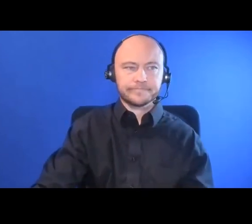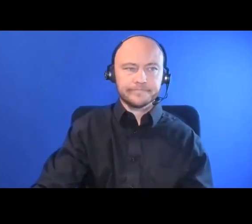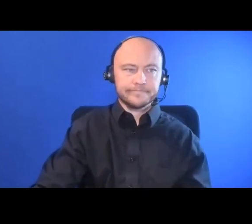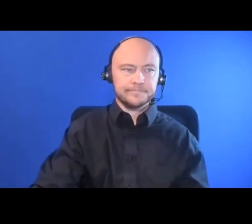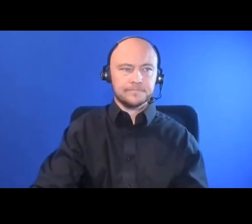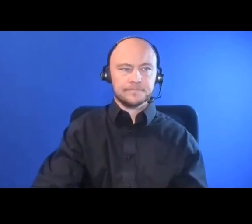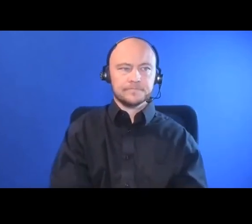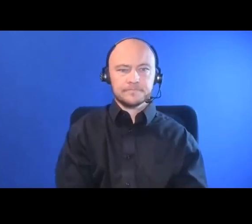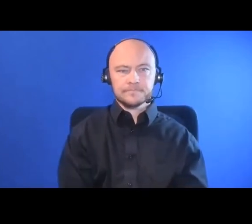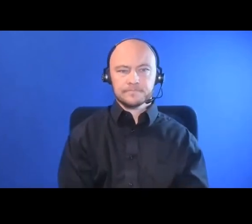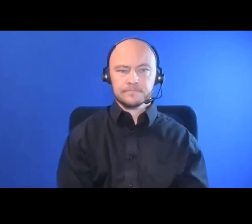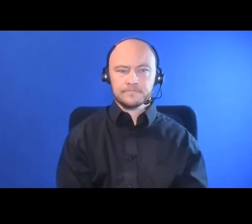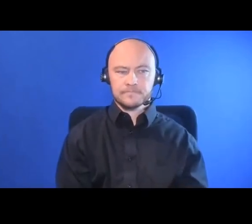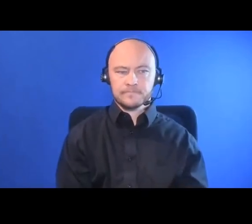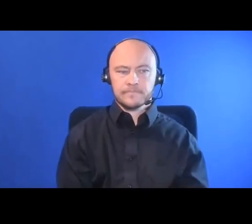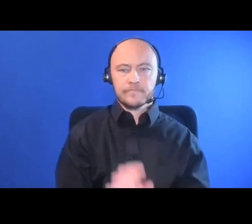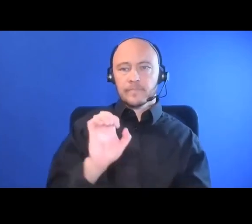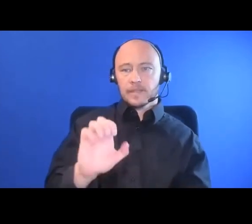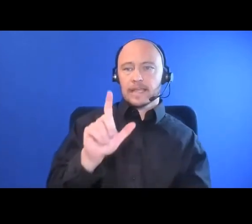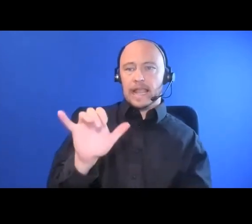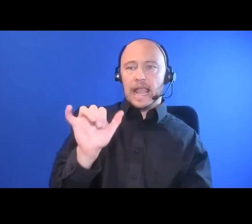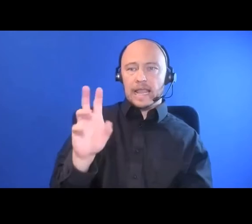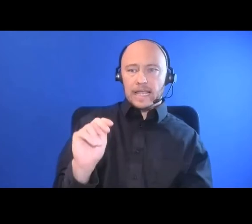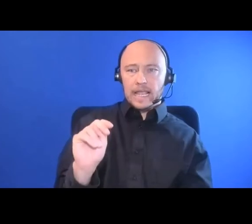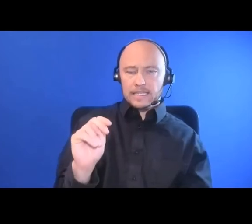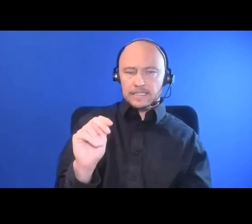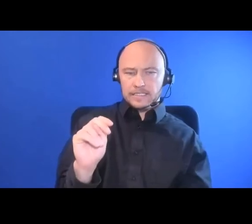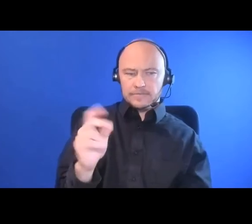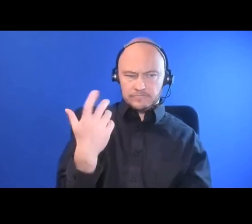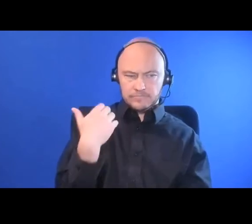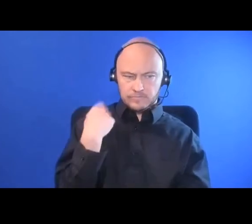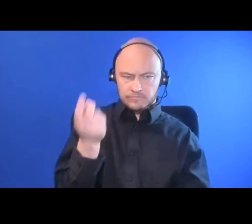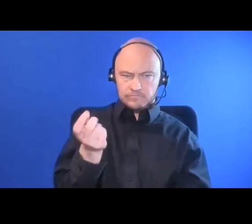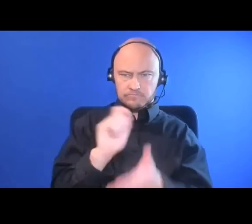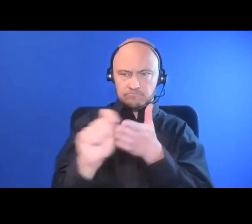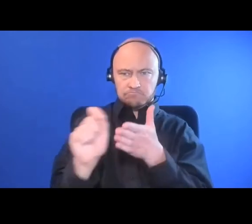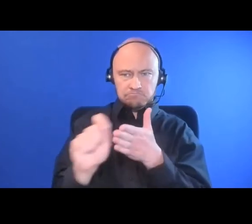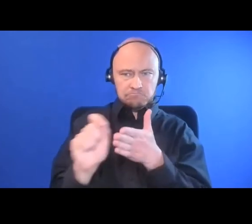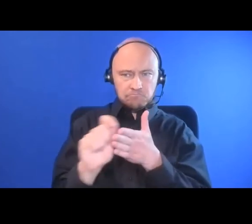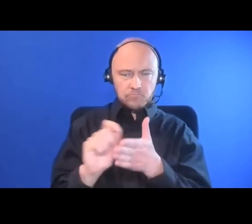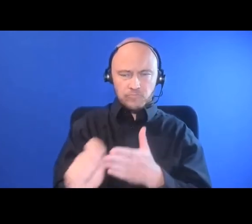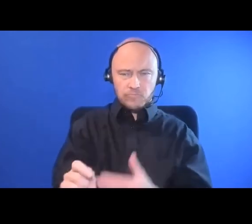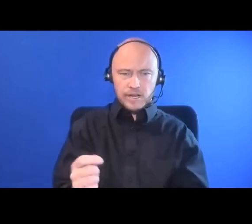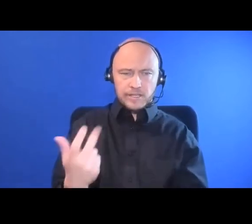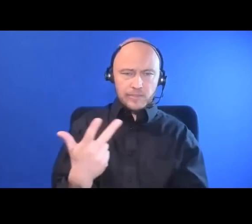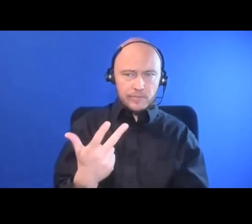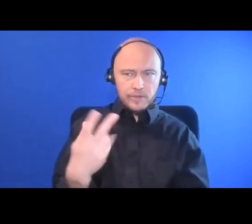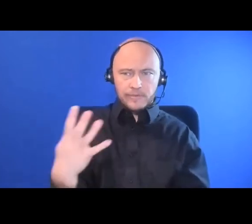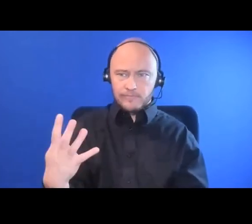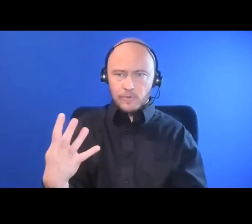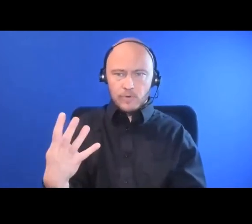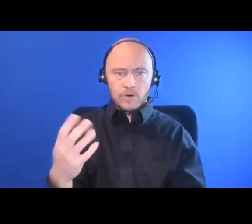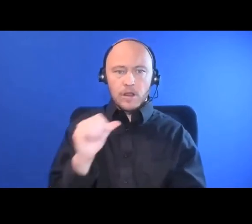Yeah, like Eileen, I had been writing probably the first three, four unpublished novels